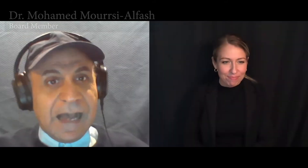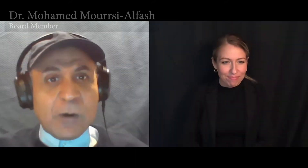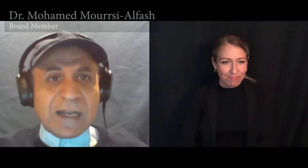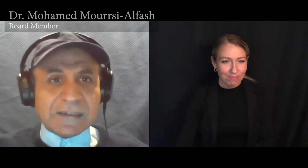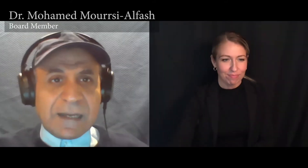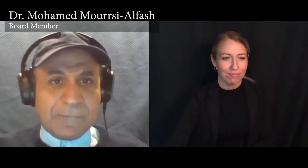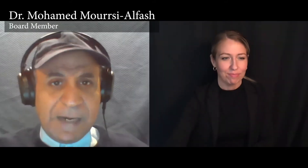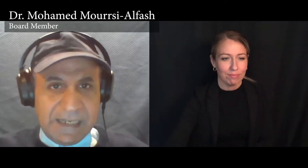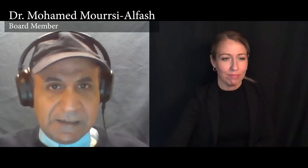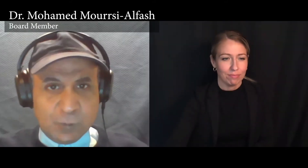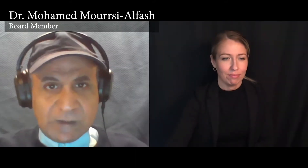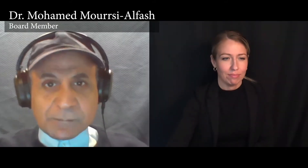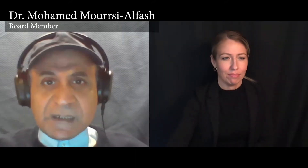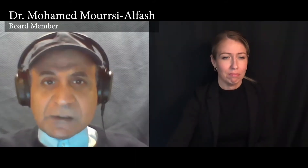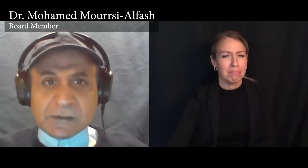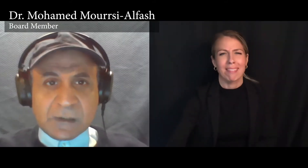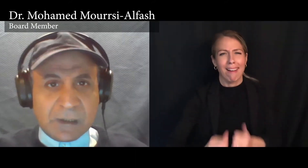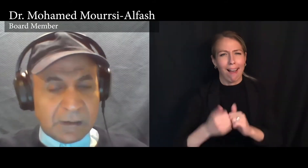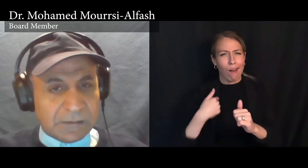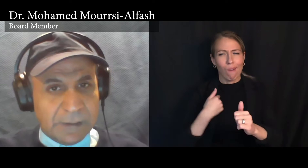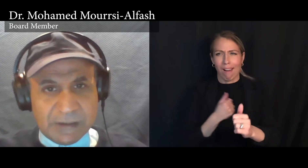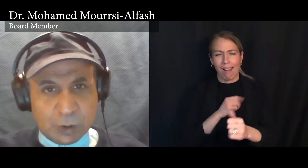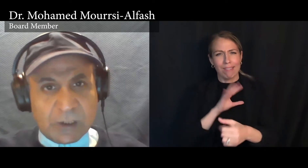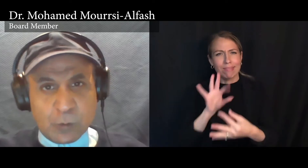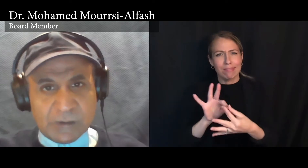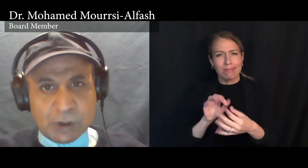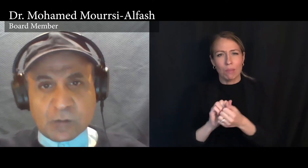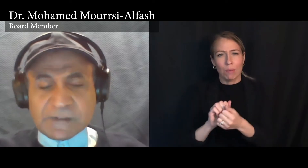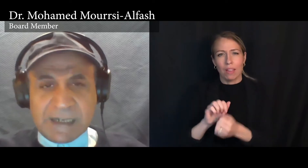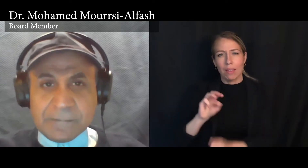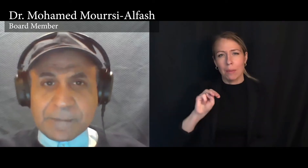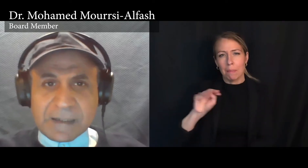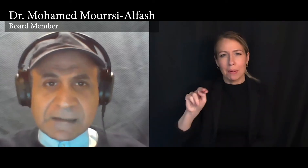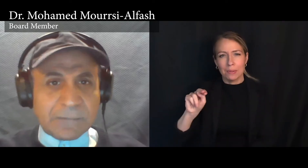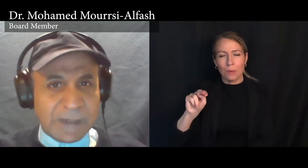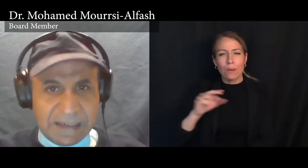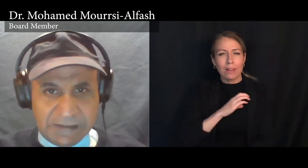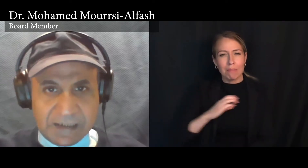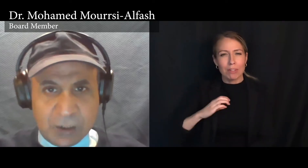How I got affiliated with the Minnesota Commission of the Deaf, DeafBlind,